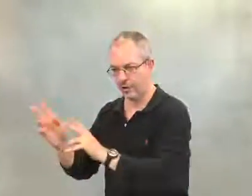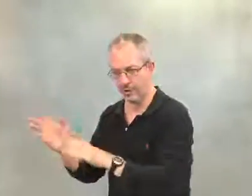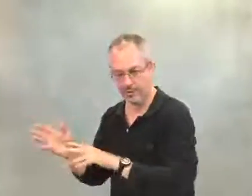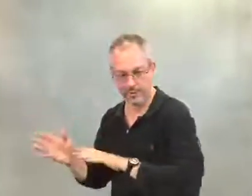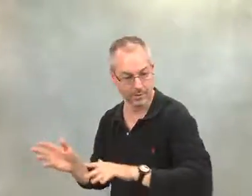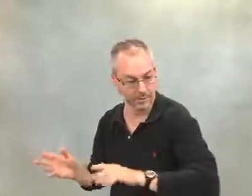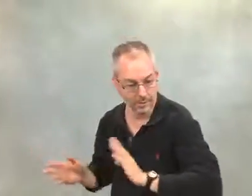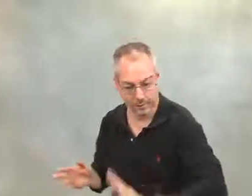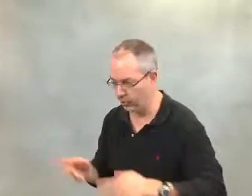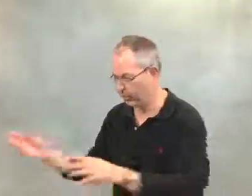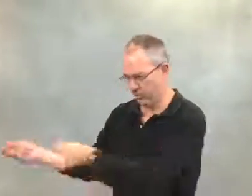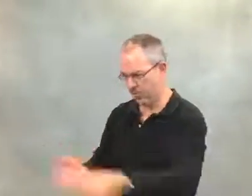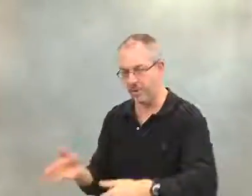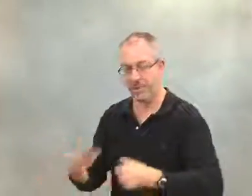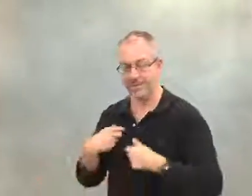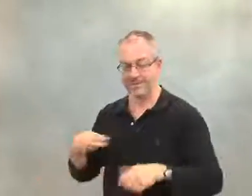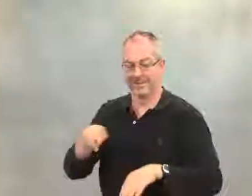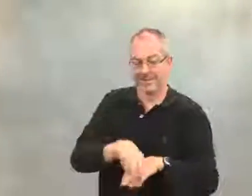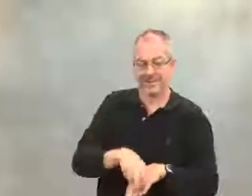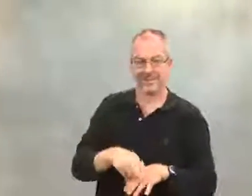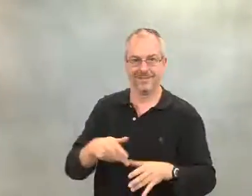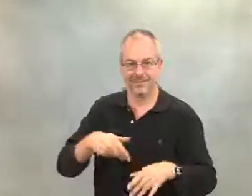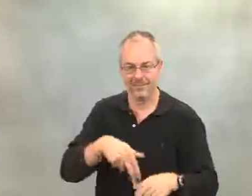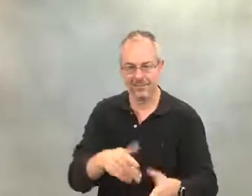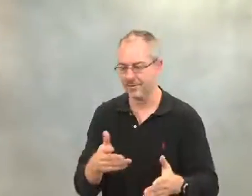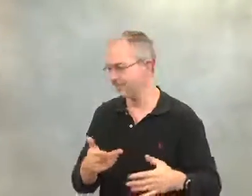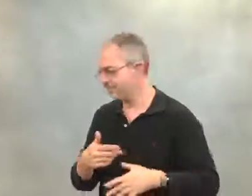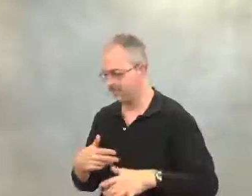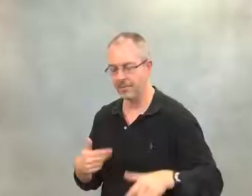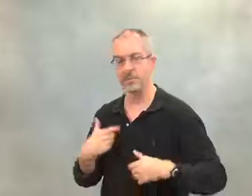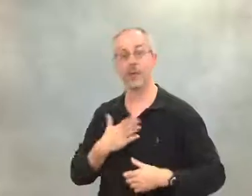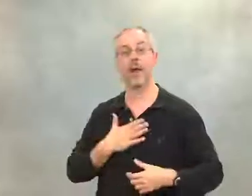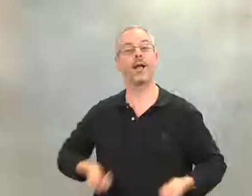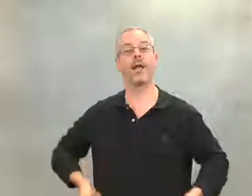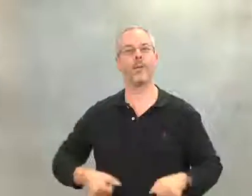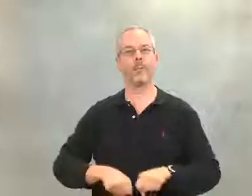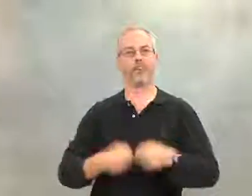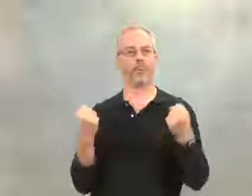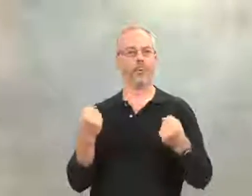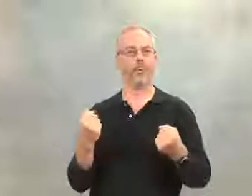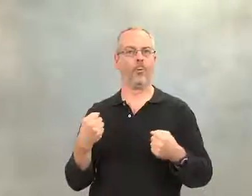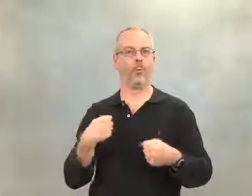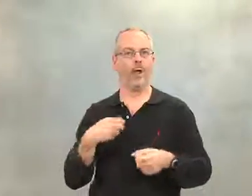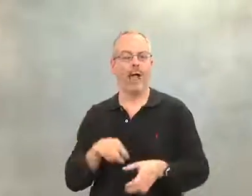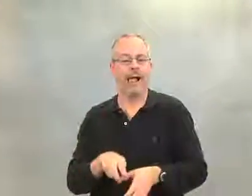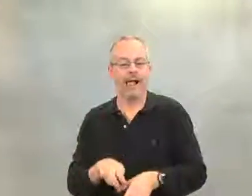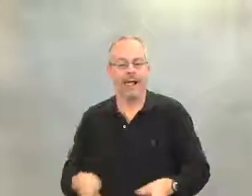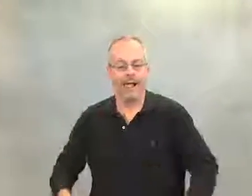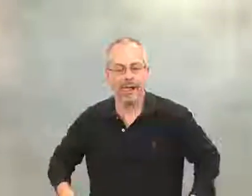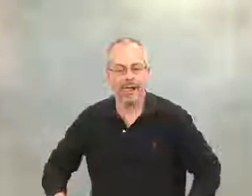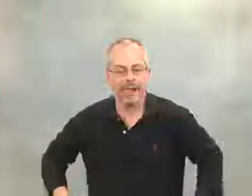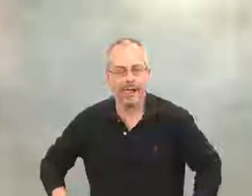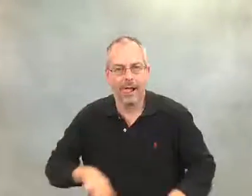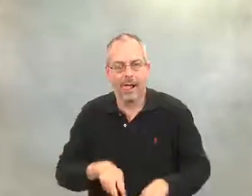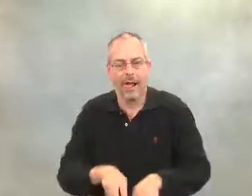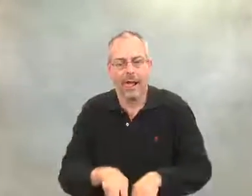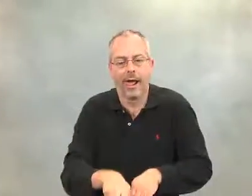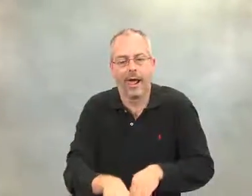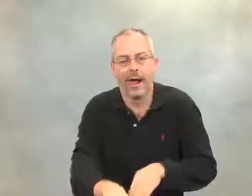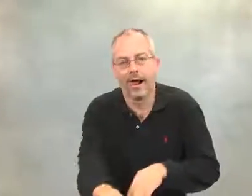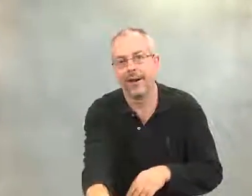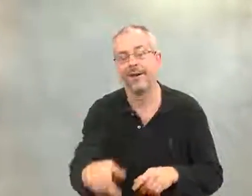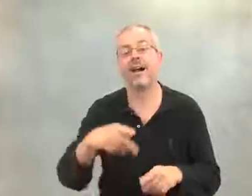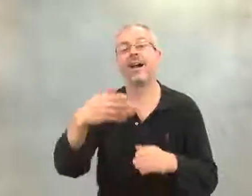He waited for the people to hurry up and go by, then he put me on a sled.